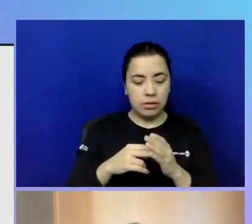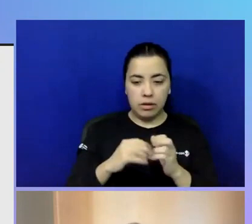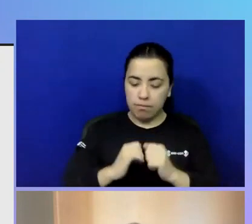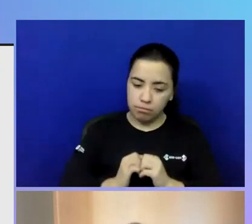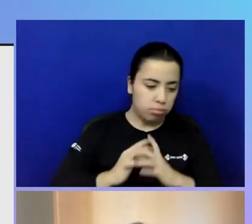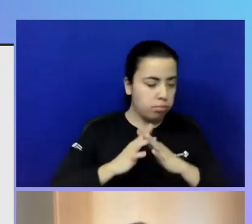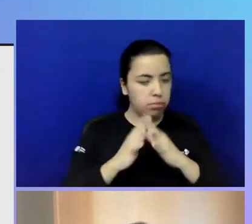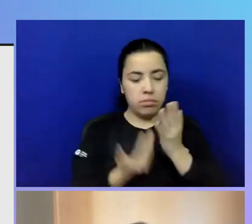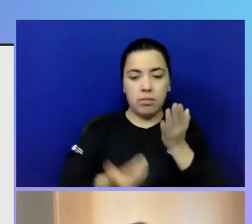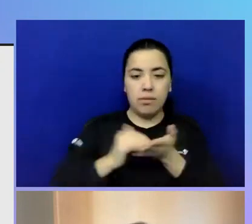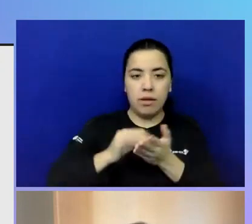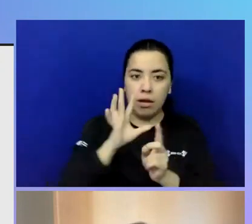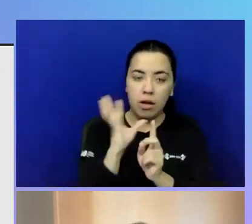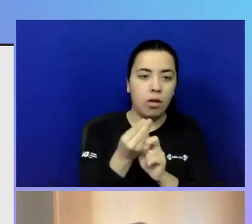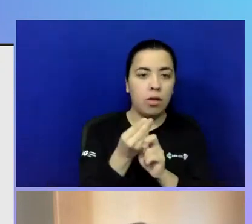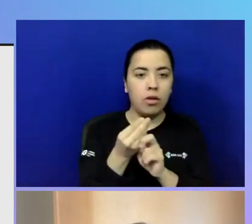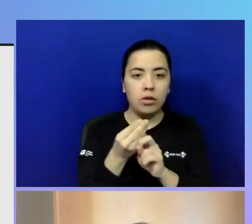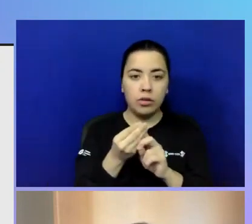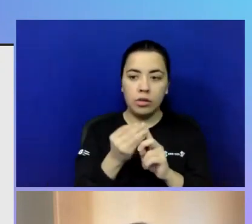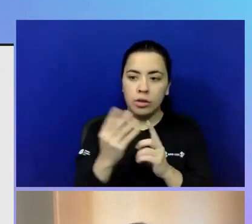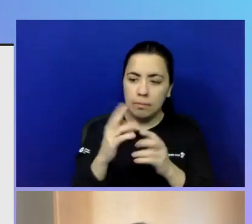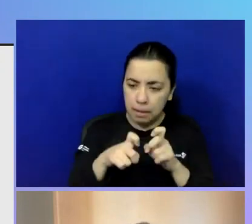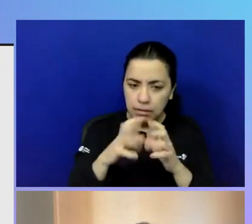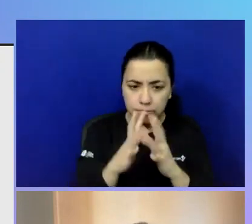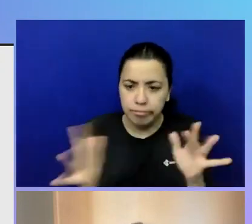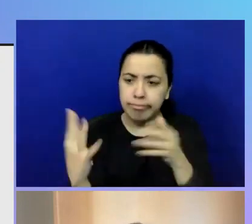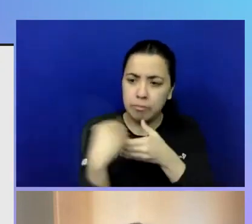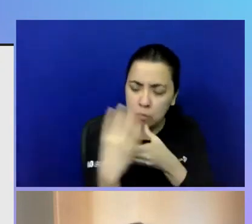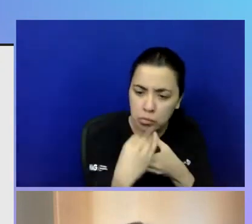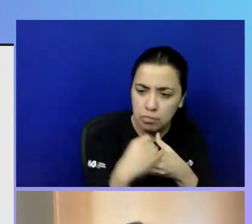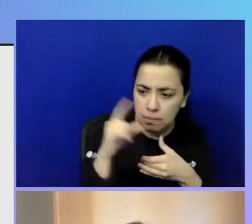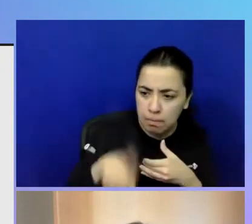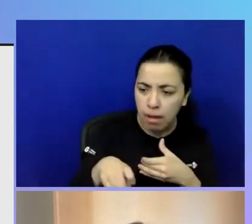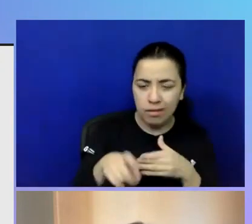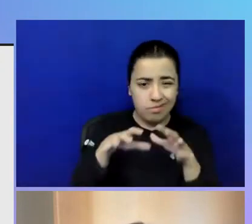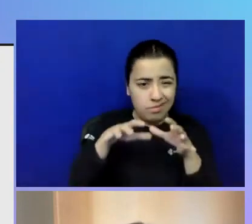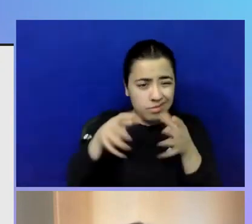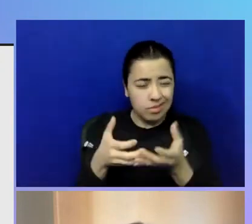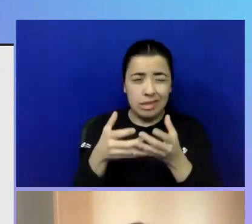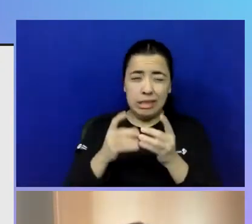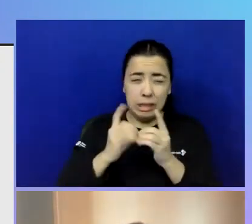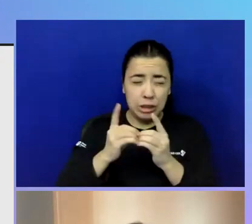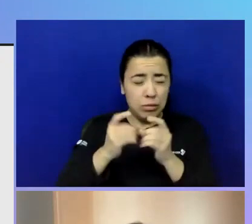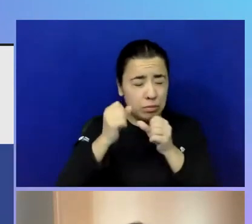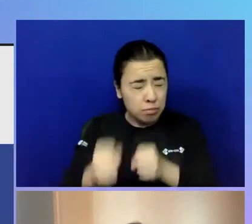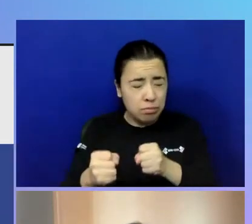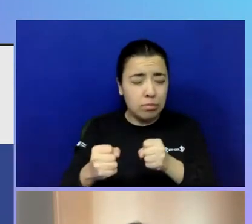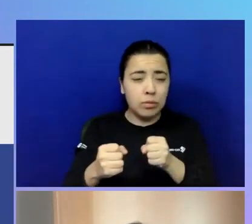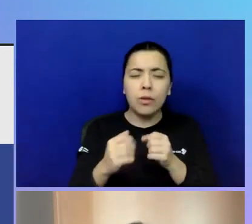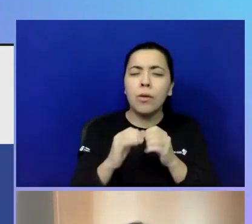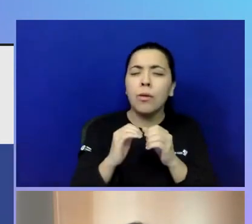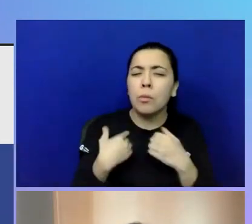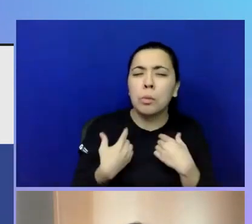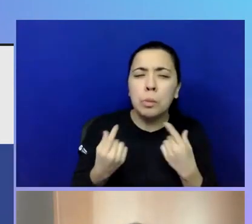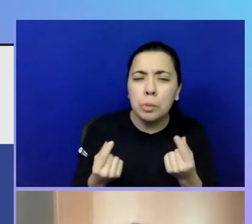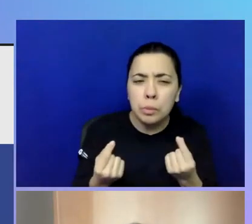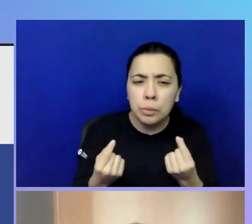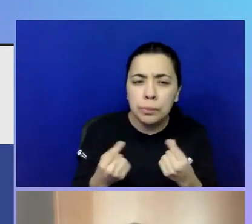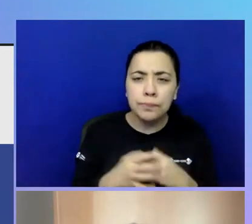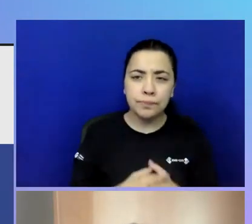large digital organization. So let's see how we laid the groundwork. So first and foremost, it was learning and